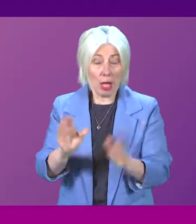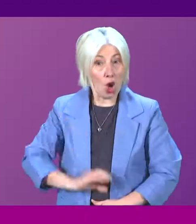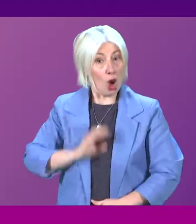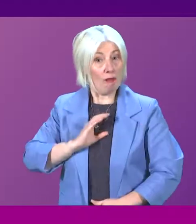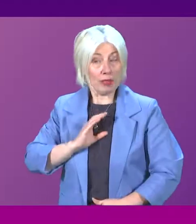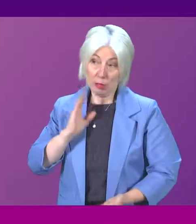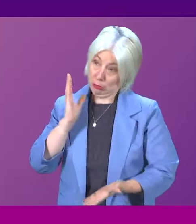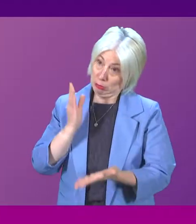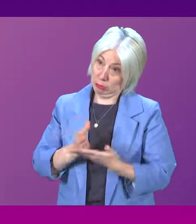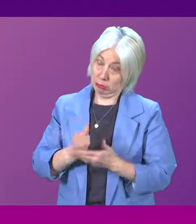its new team?